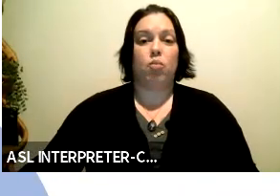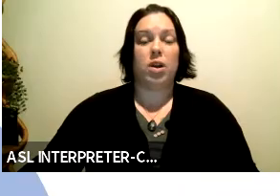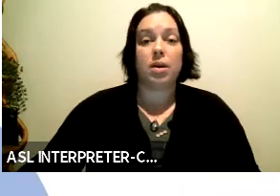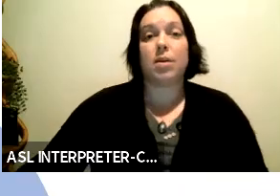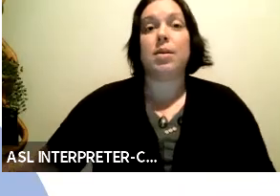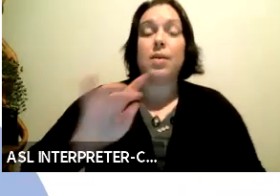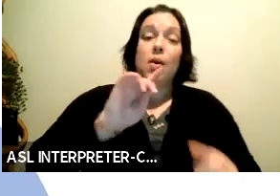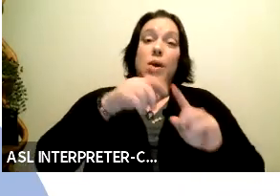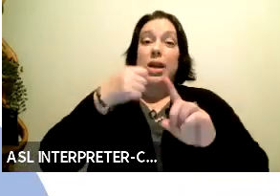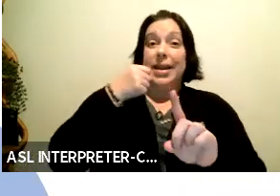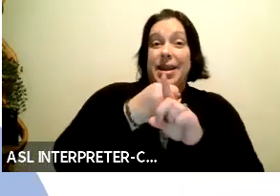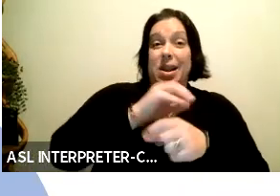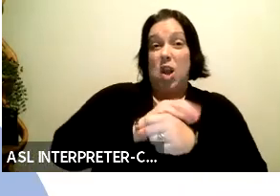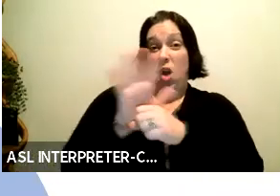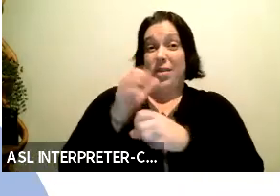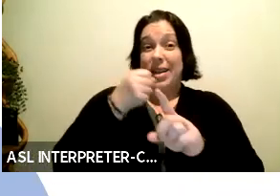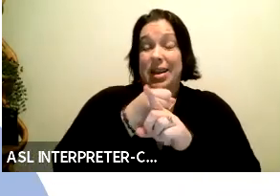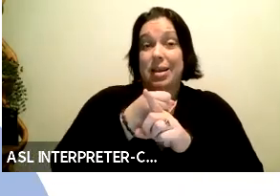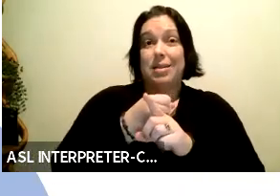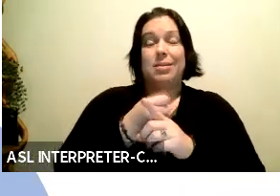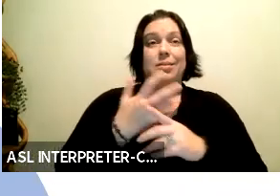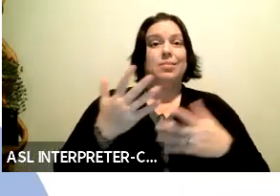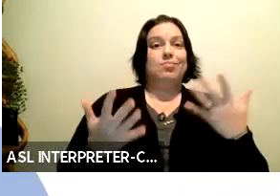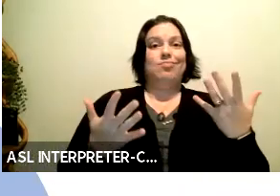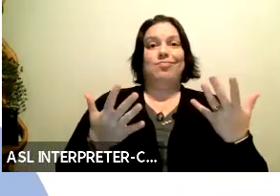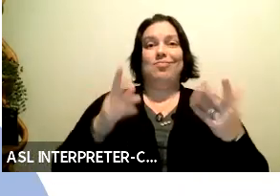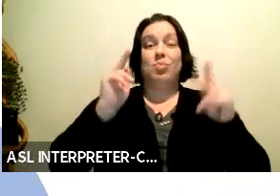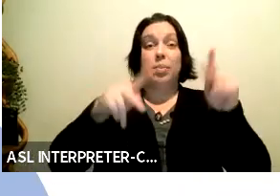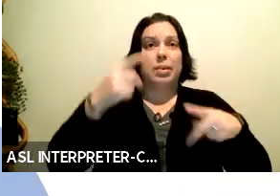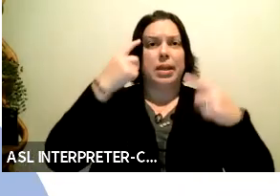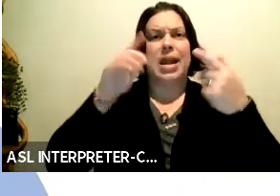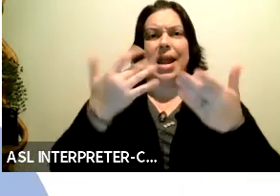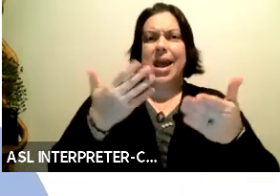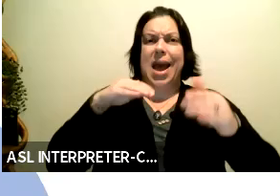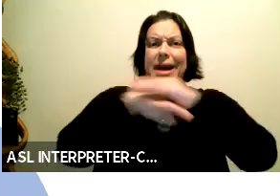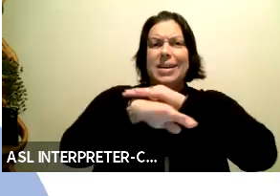were thinking that access and functional needs was just people with disabilities, that that